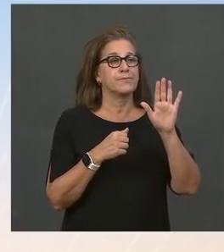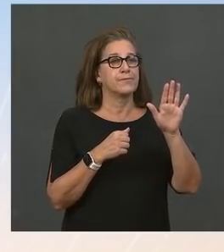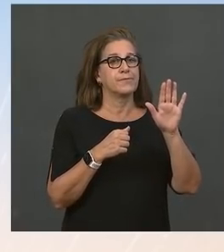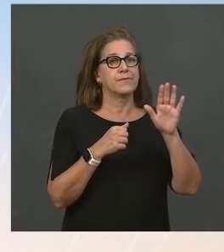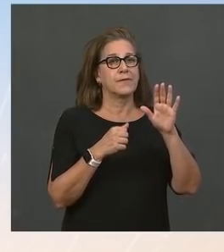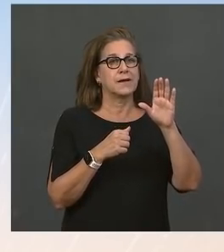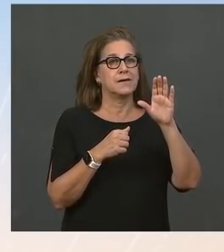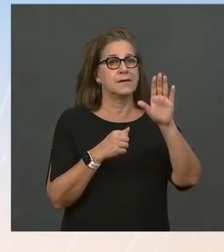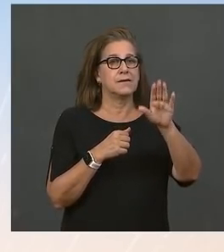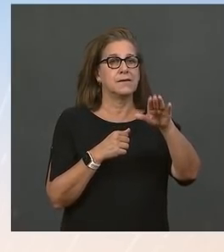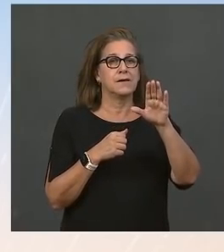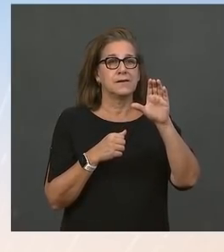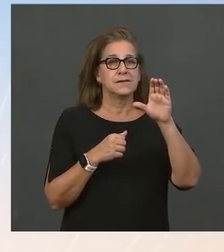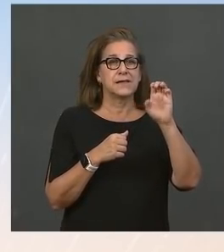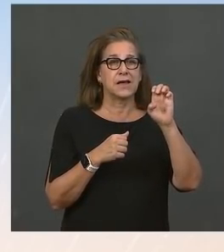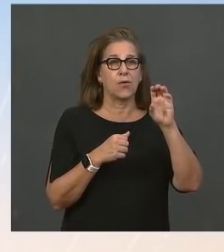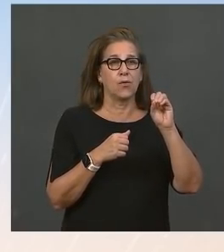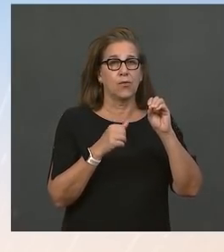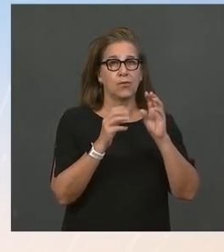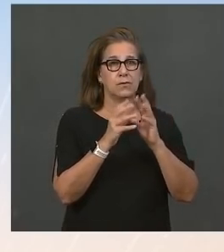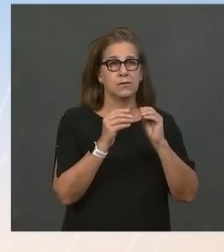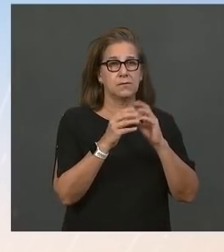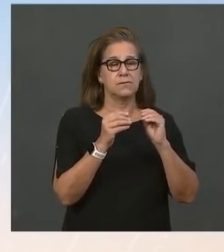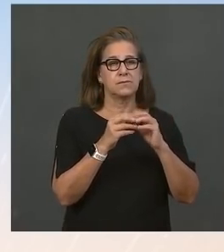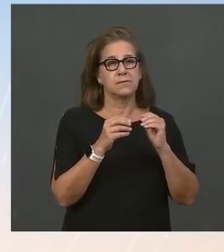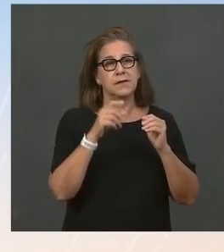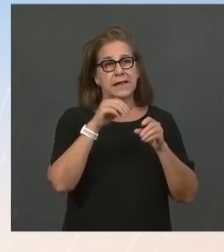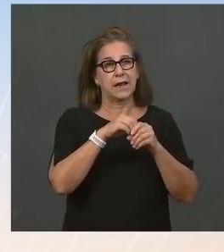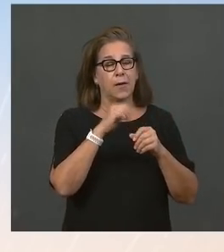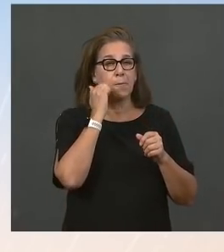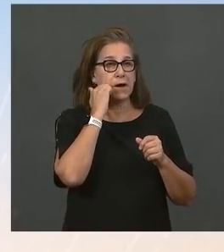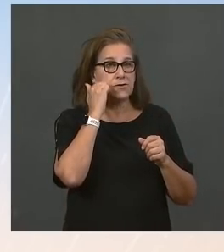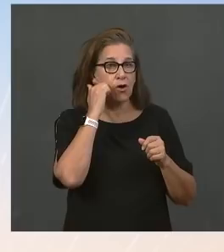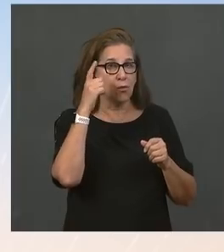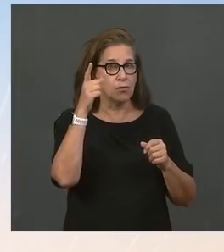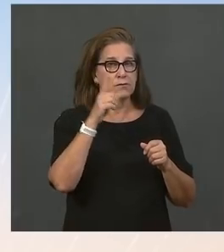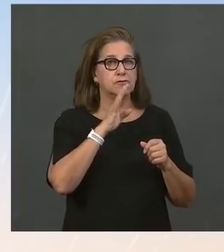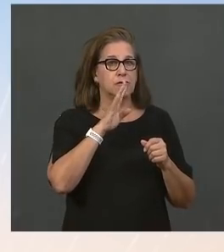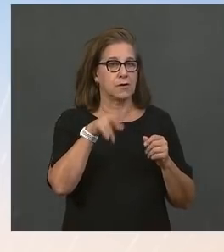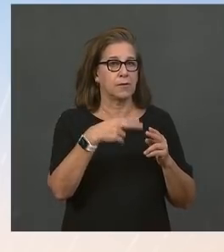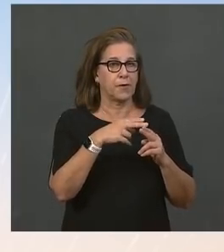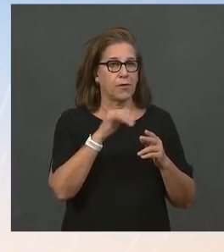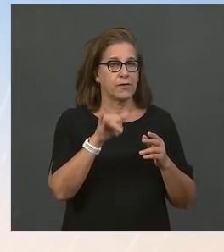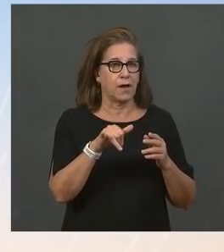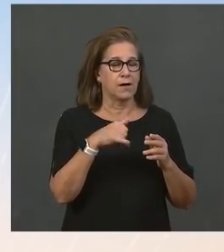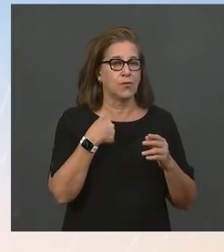We were unable to attend for logistical reasons. We believe the Troika Plus, which is what this forum -- or format is --